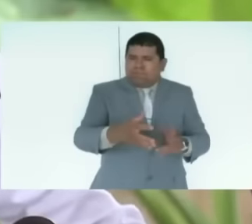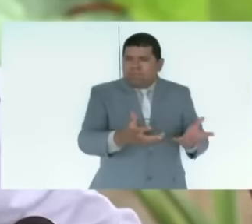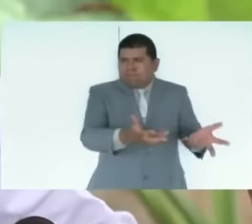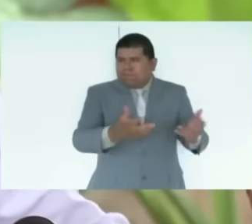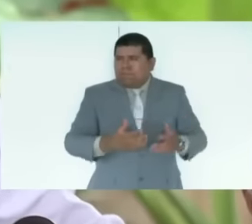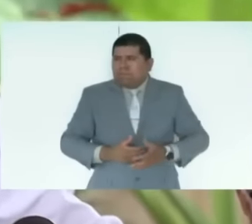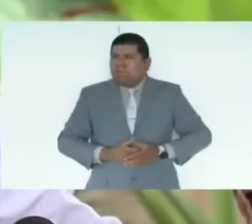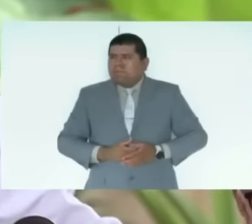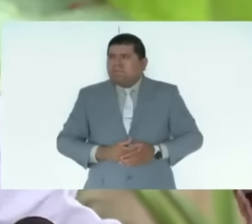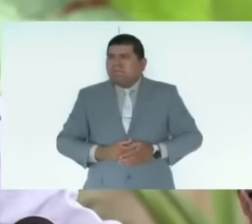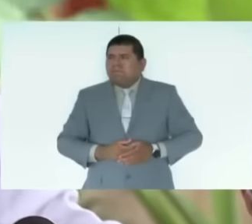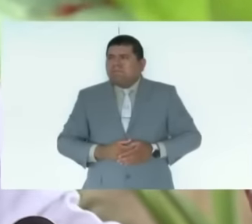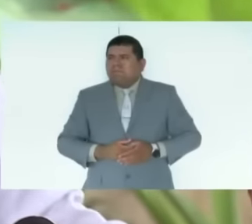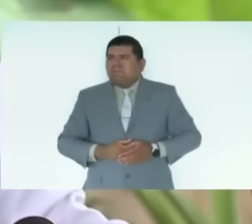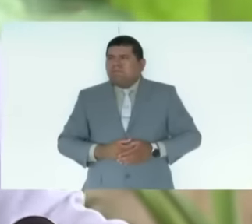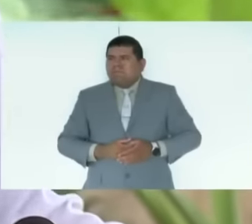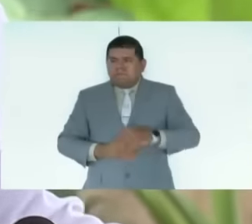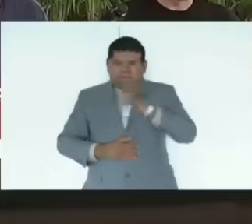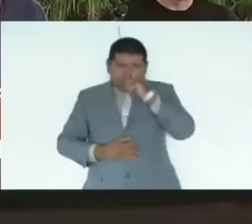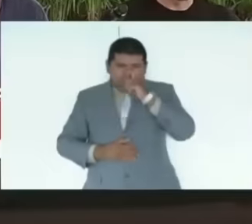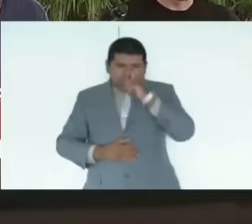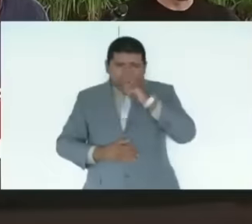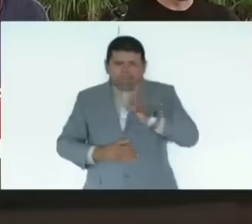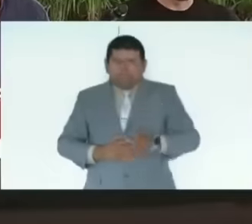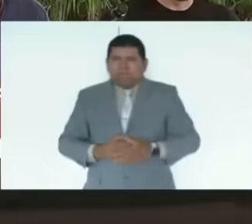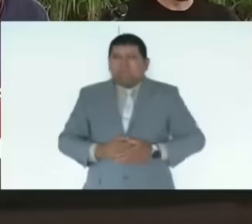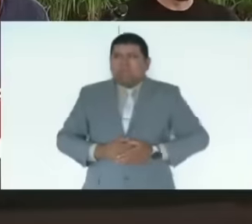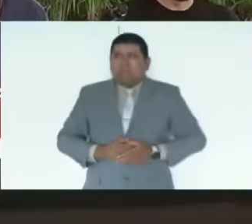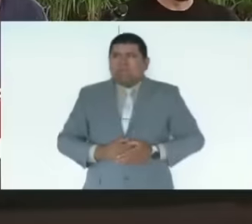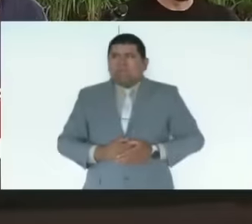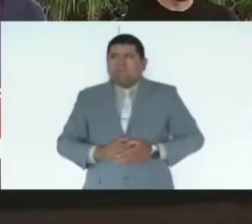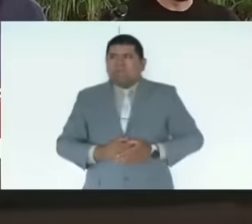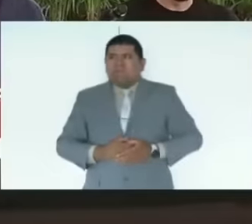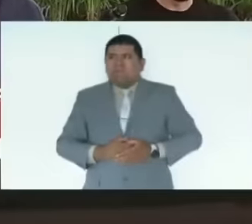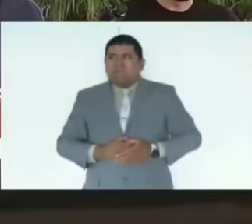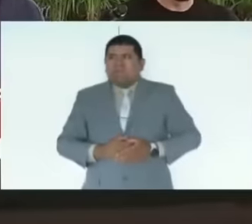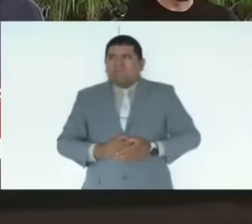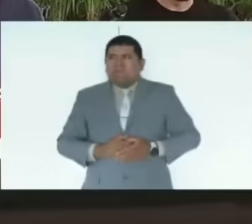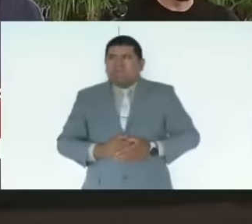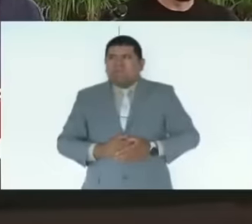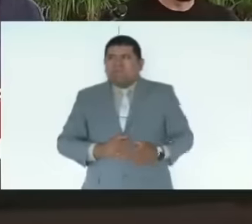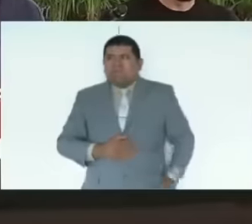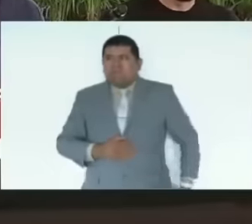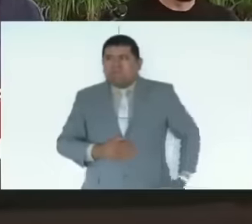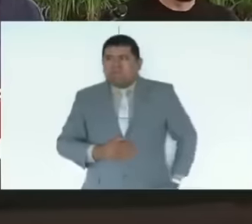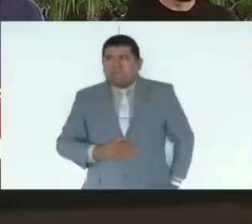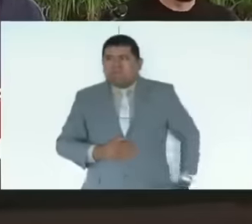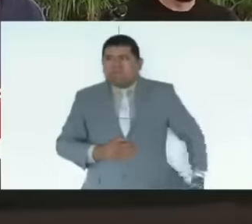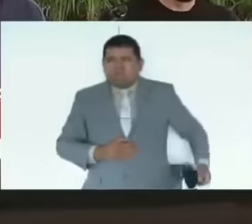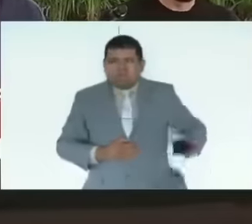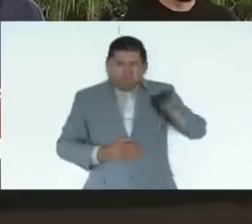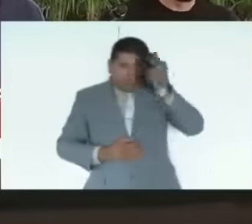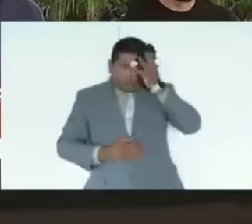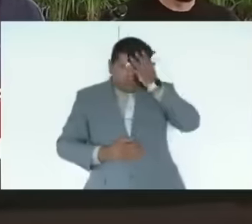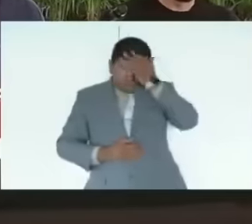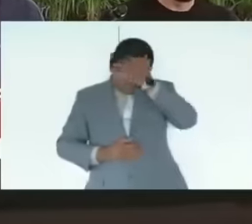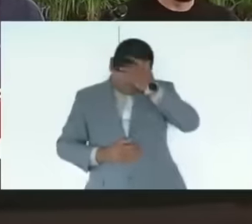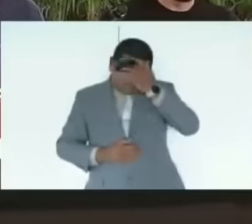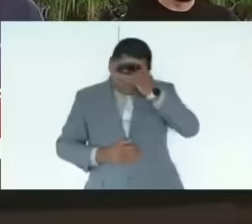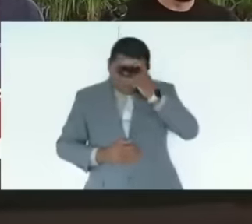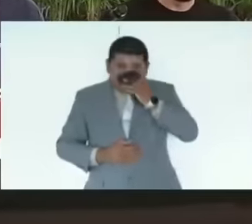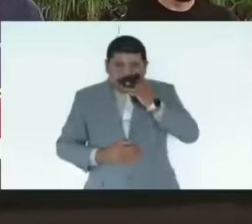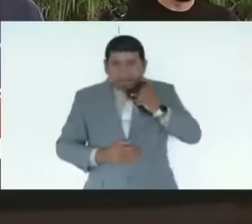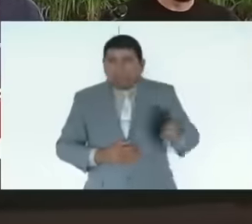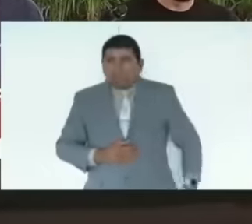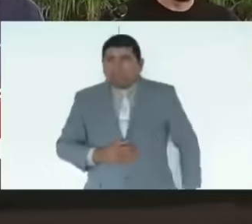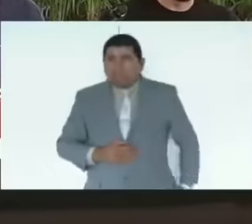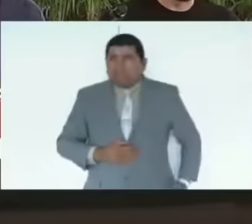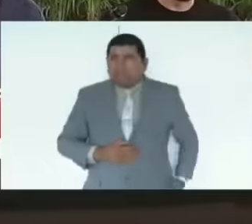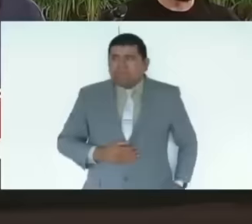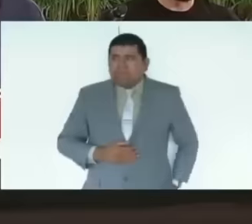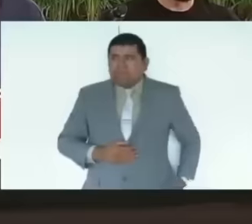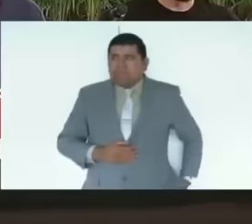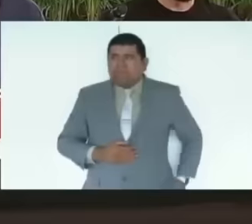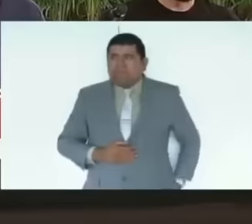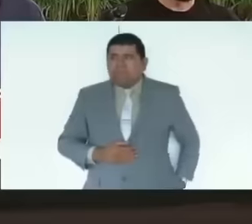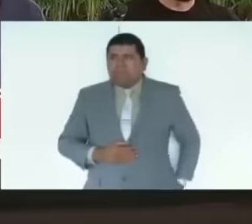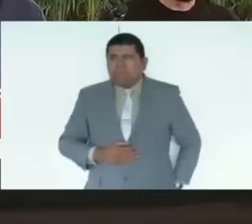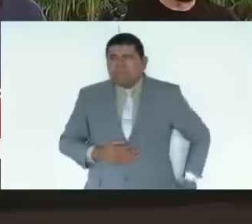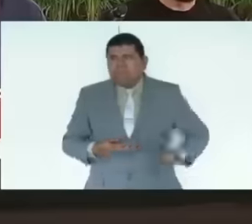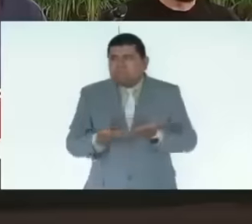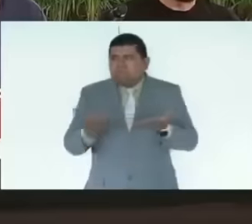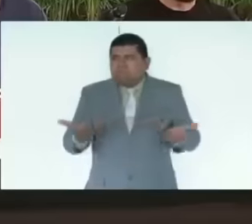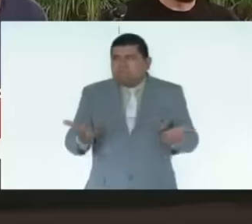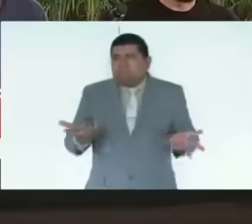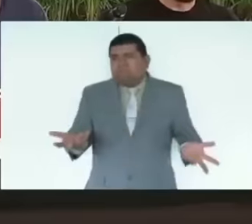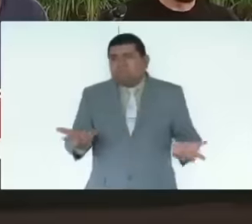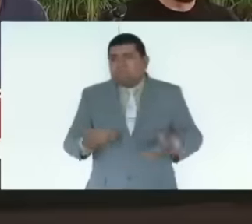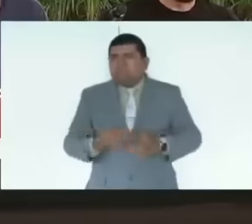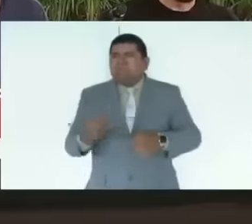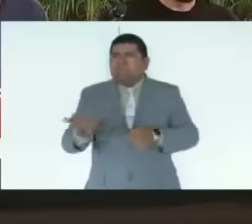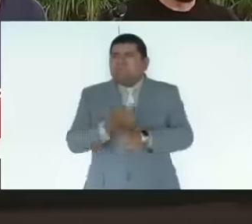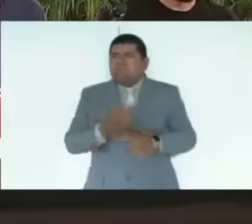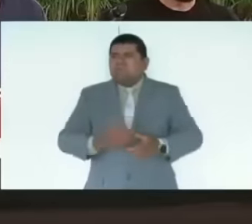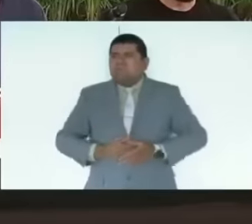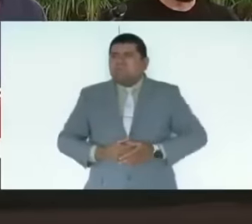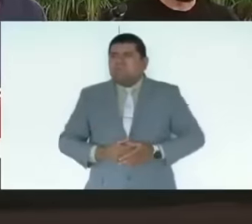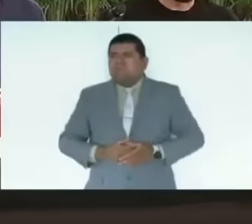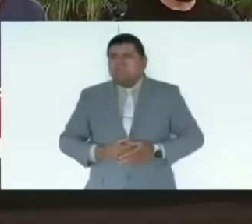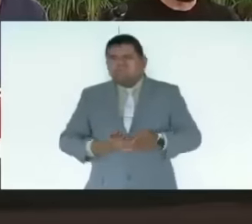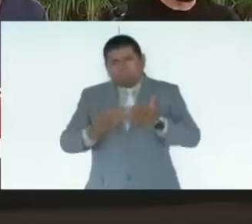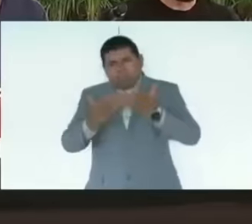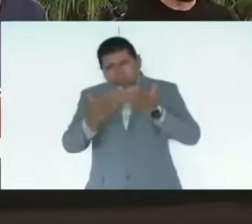now to finish off a bow and the client is ready fixed Then we are going to continue with all the